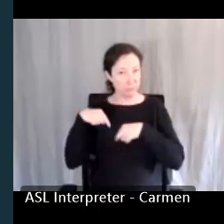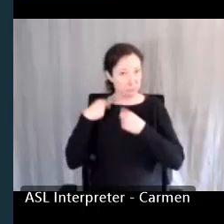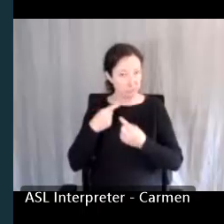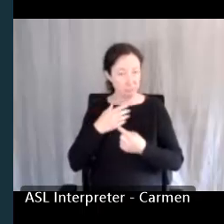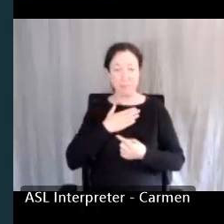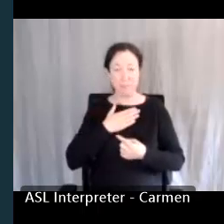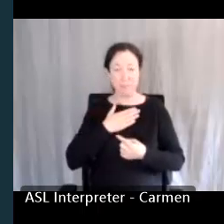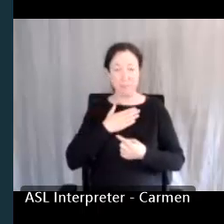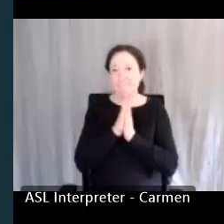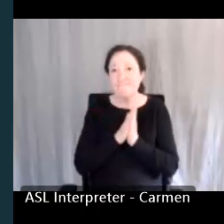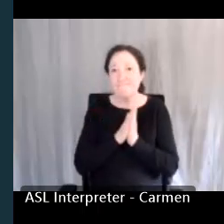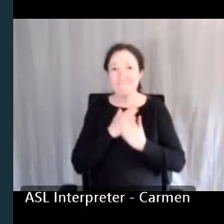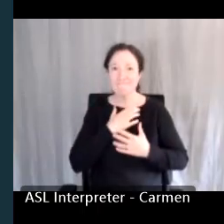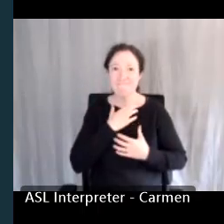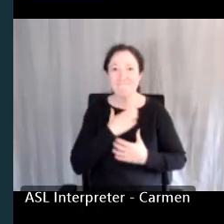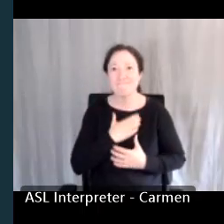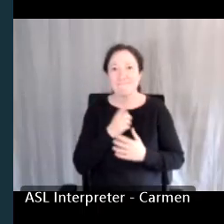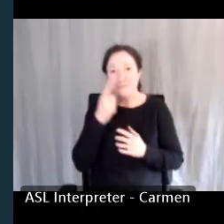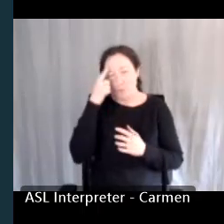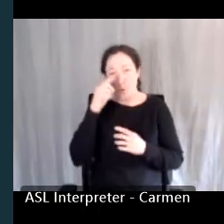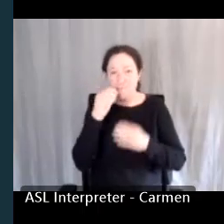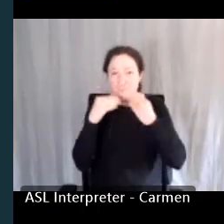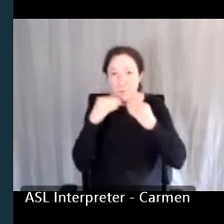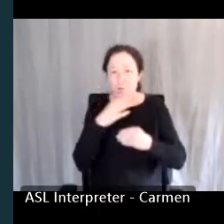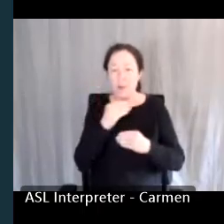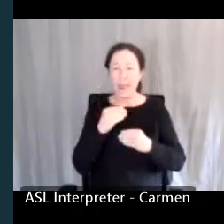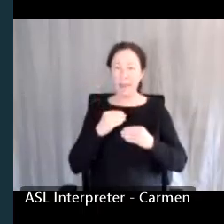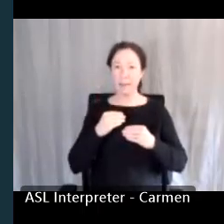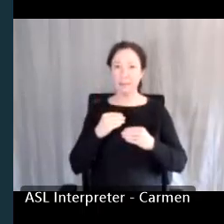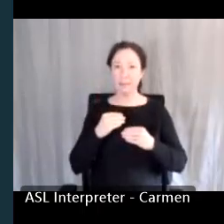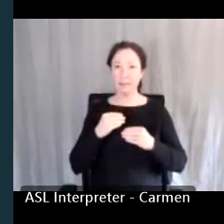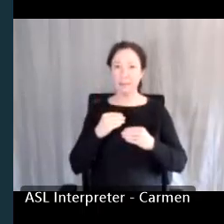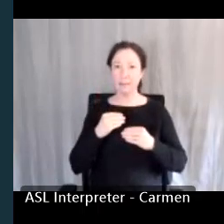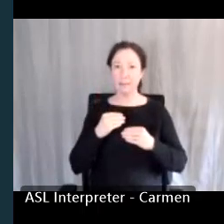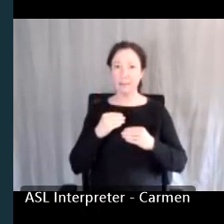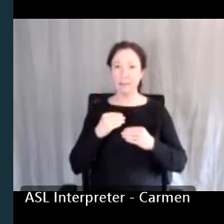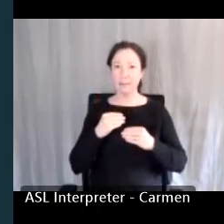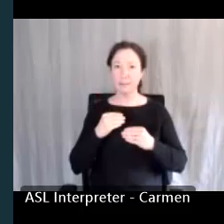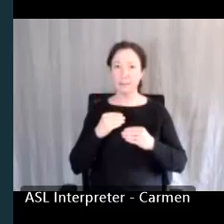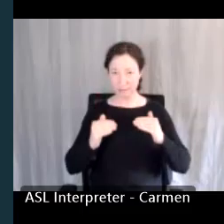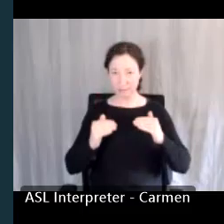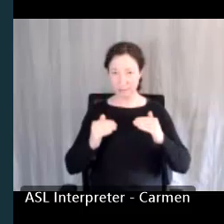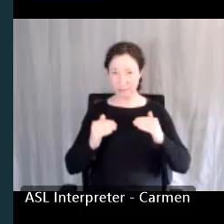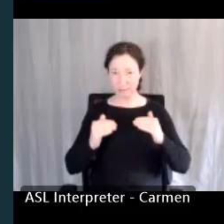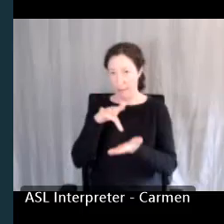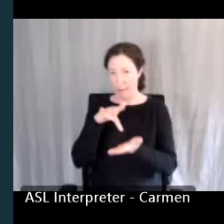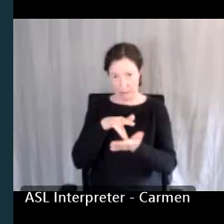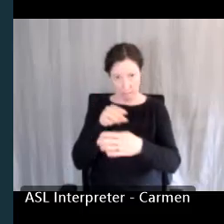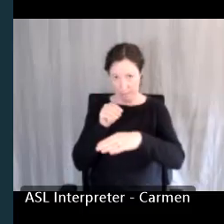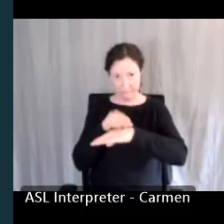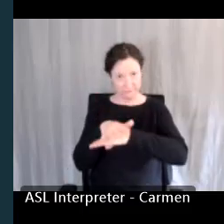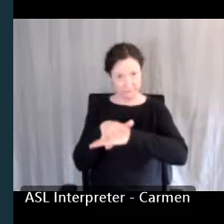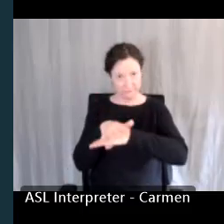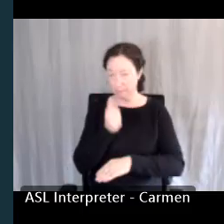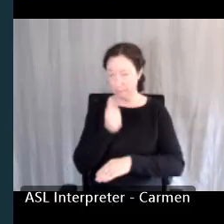and for, for rhythm and balance, especially as it pertains to health. This is not medical advice. And please consult your personal healthcare provider